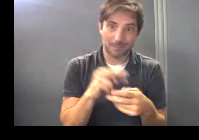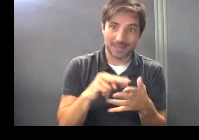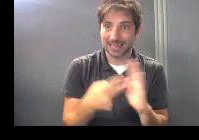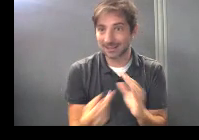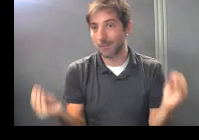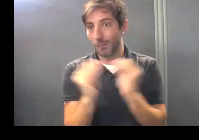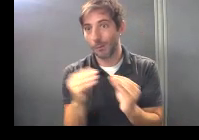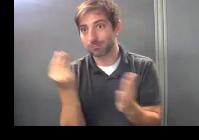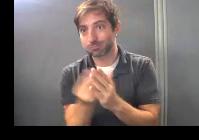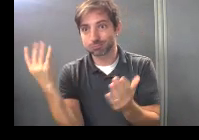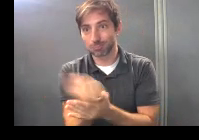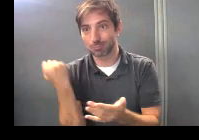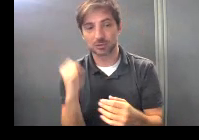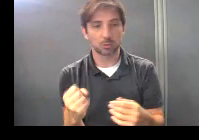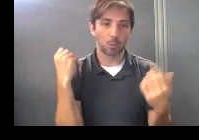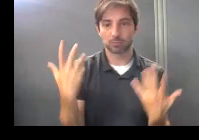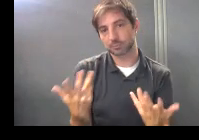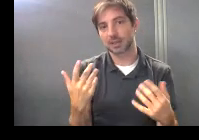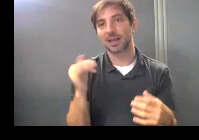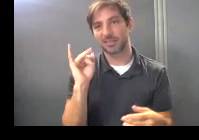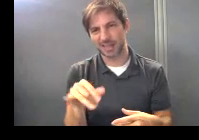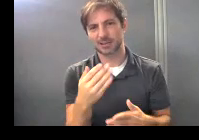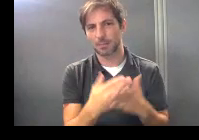IT'S A VITAL AND OFTEN OVER LOOKED PART OF DIVERSITY AND EQUITY WORK.